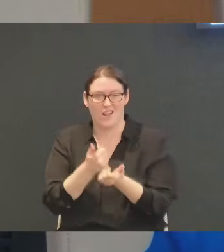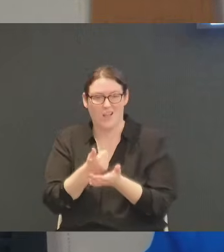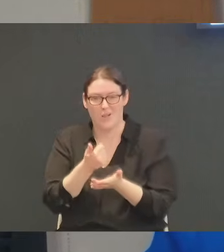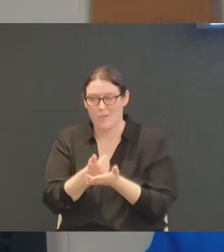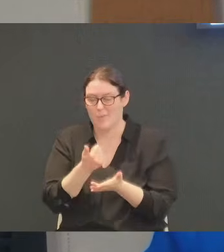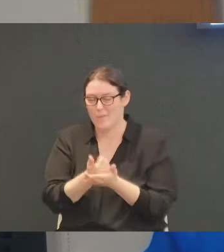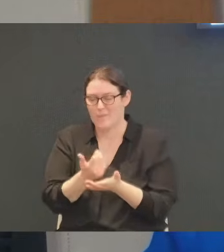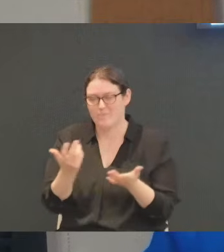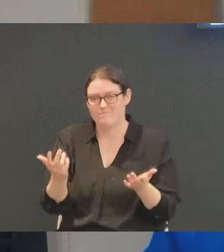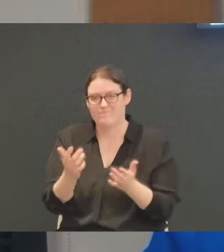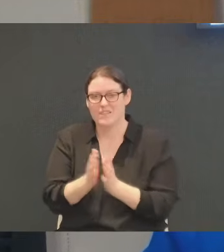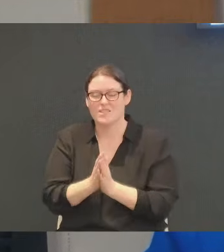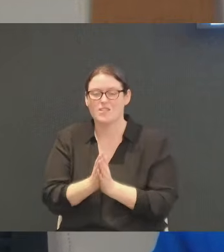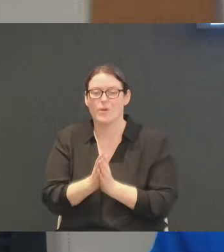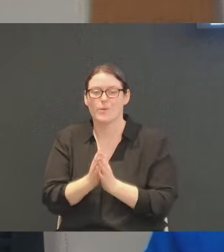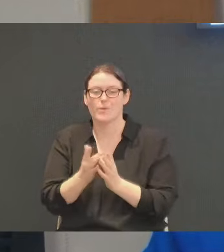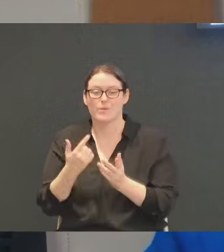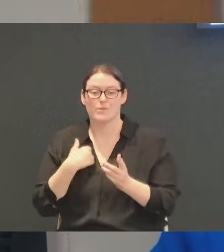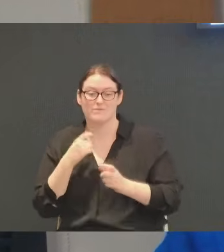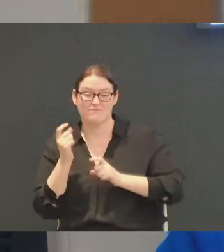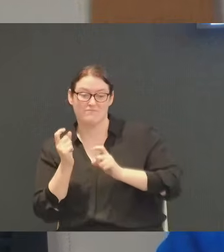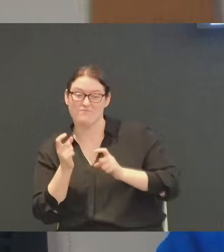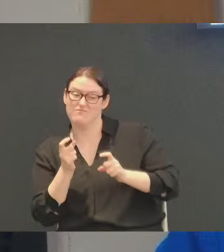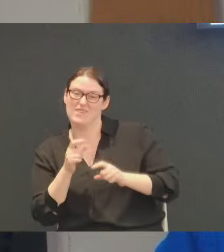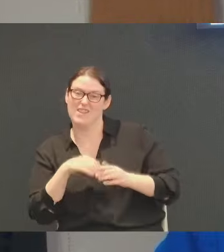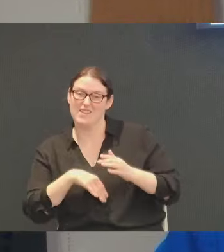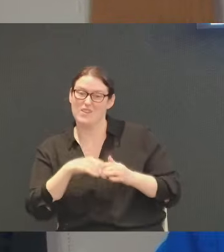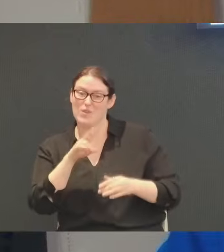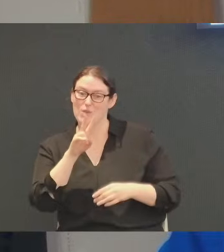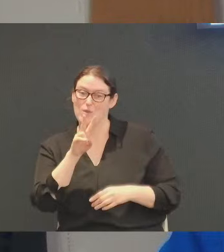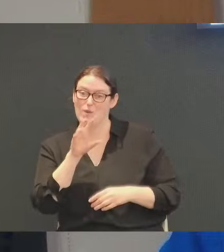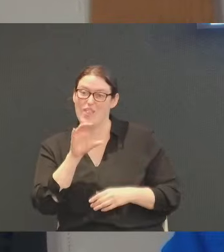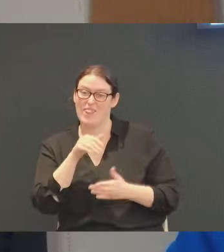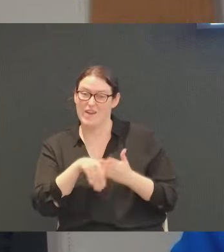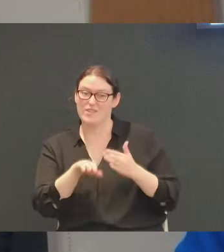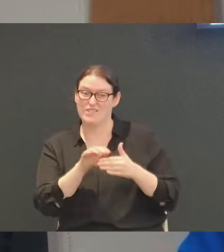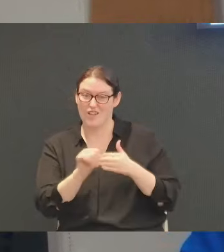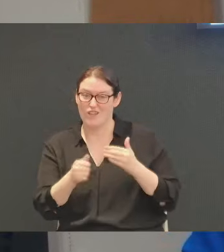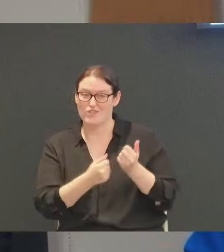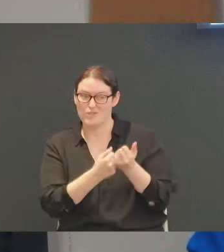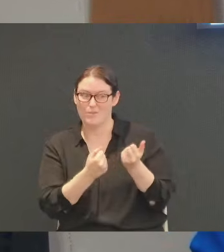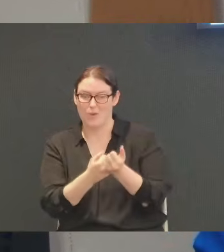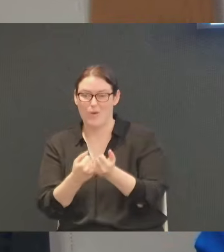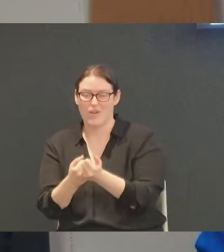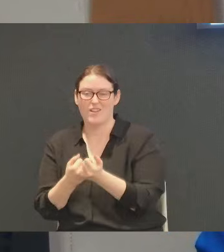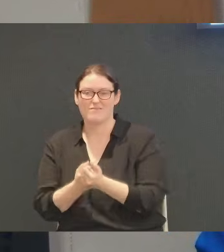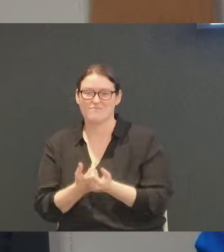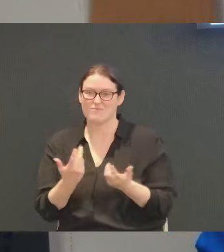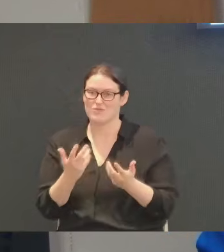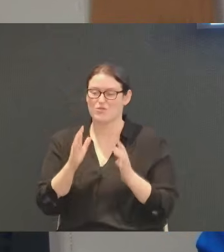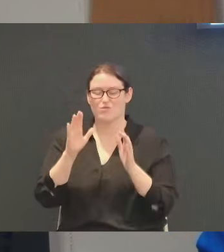so we came through with $200,000 worth of support and we had a great presentation that was right in